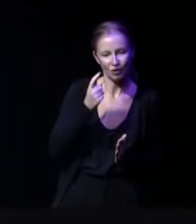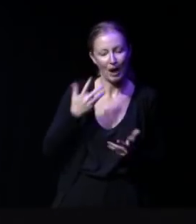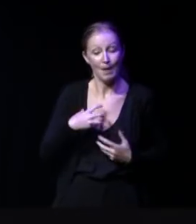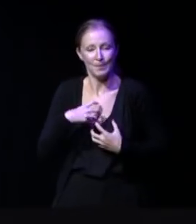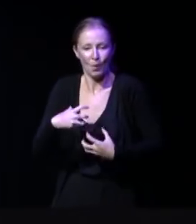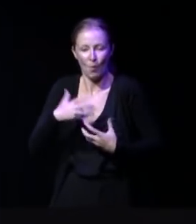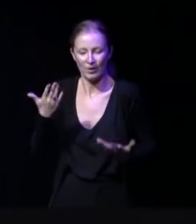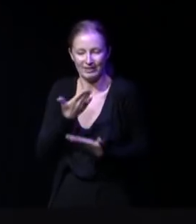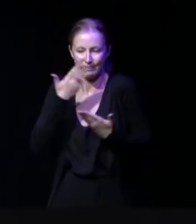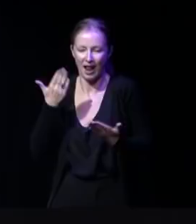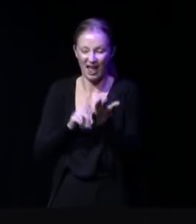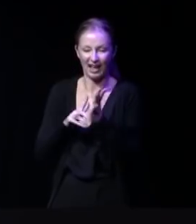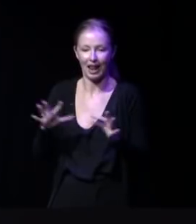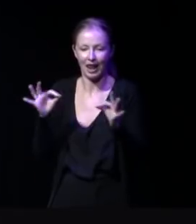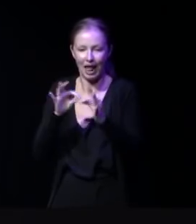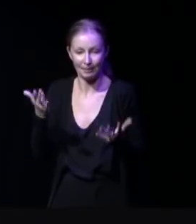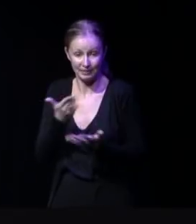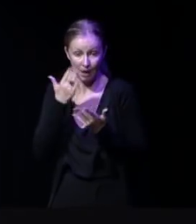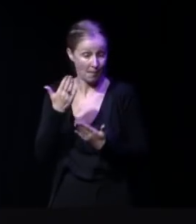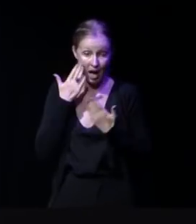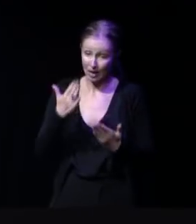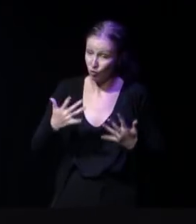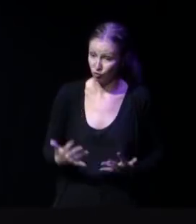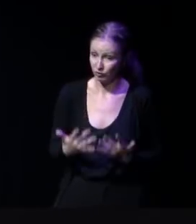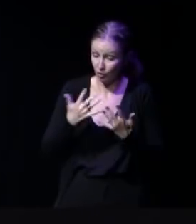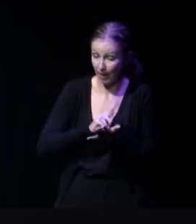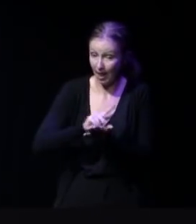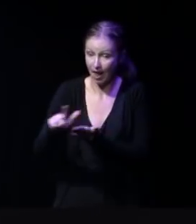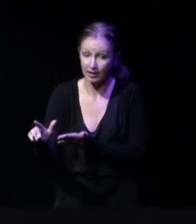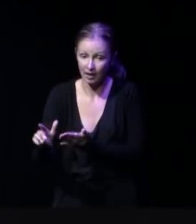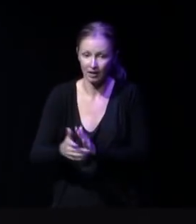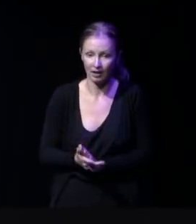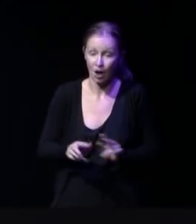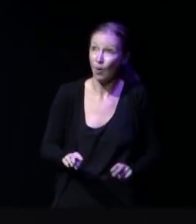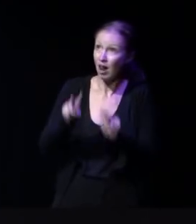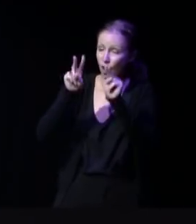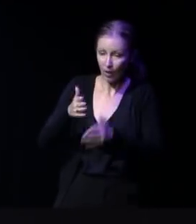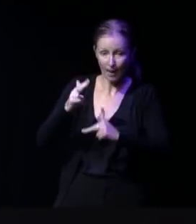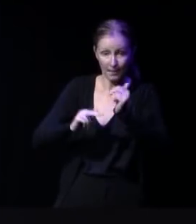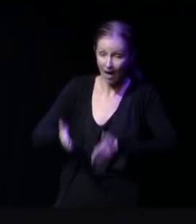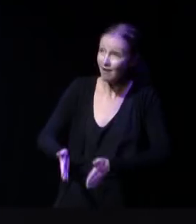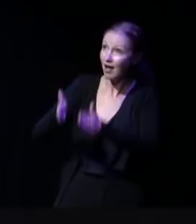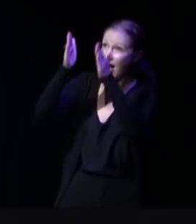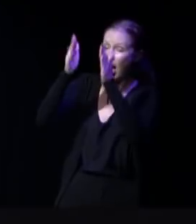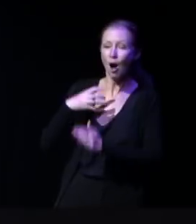to produce outcomes of which we are unaware. We marvel at skyscrapers more than we revere fruit orchards.